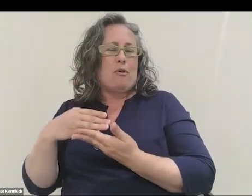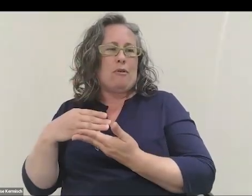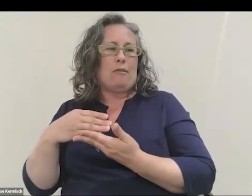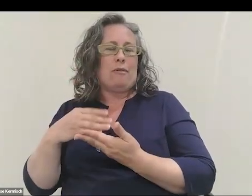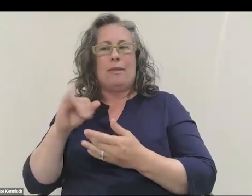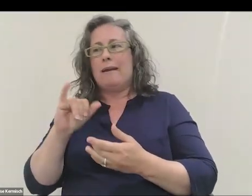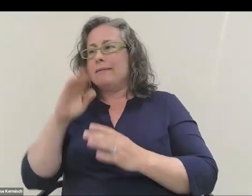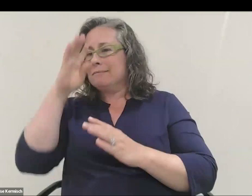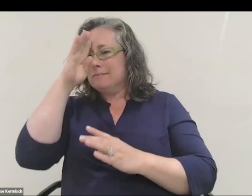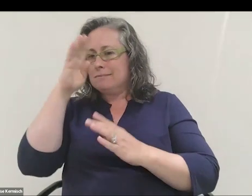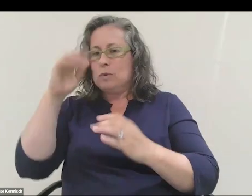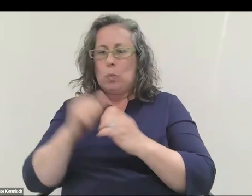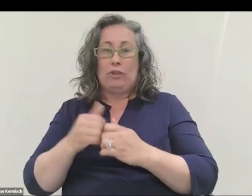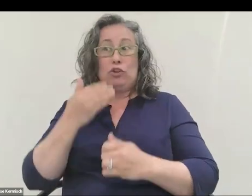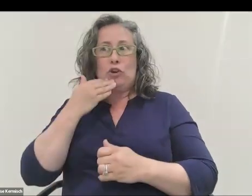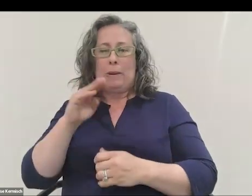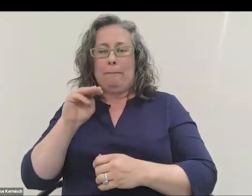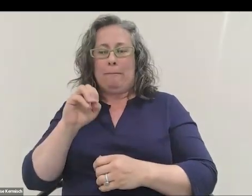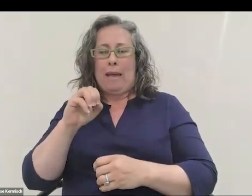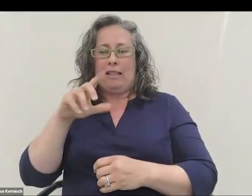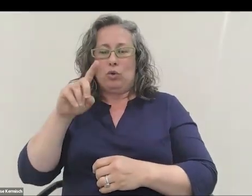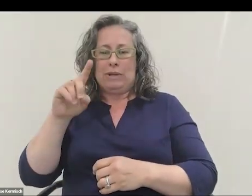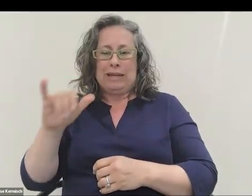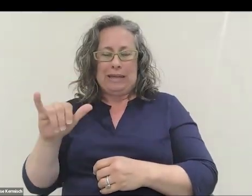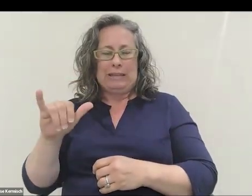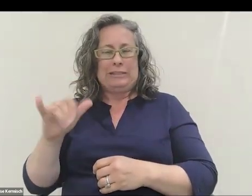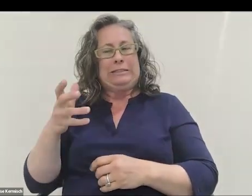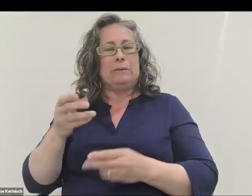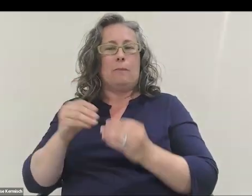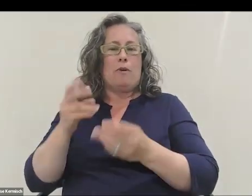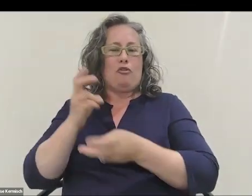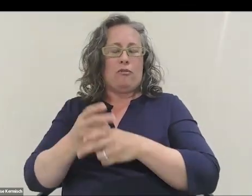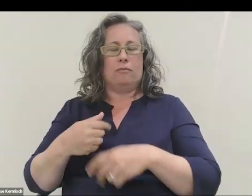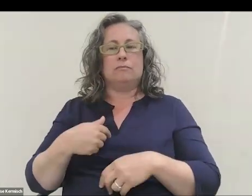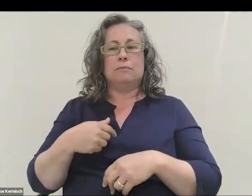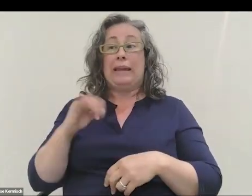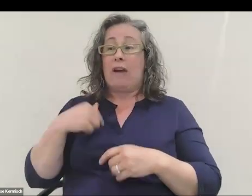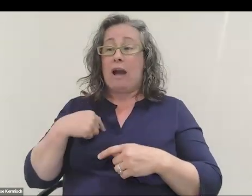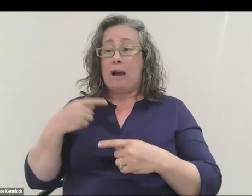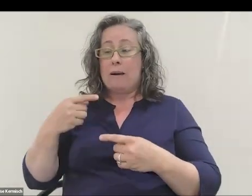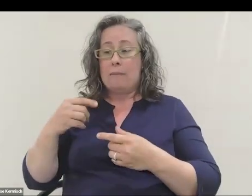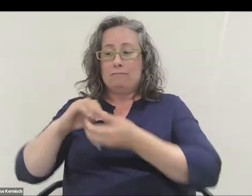and like coming up with a really good melody, that's harder for me. I find, certainly if I'm collaborating with someone,